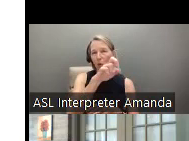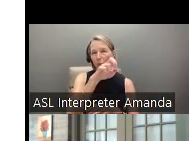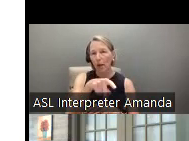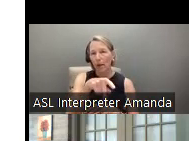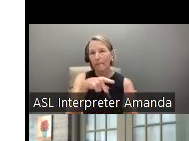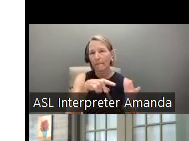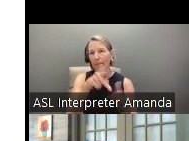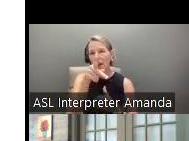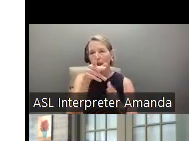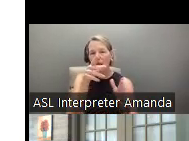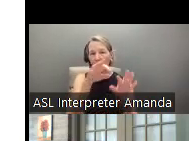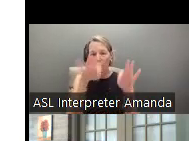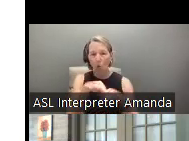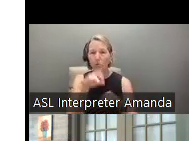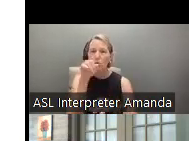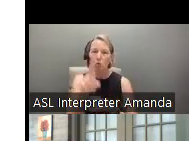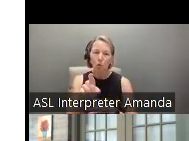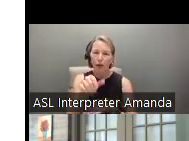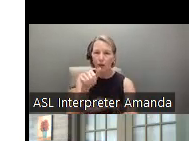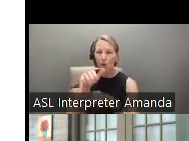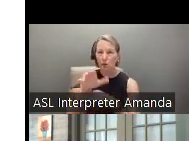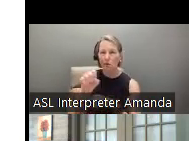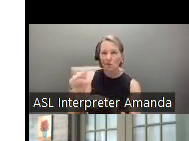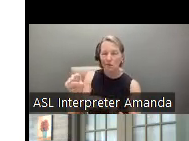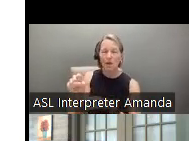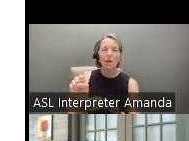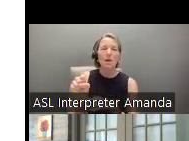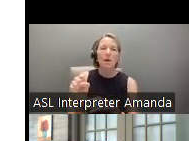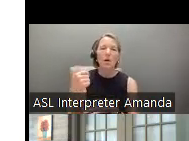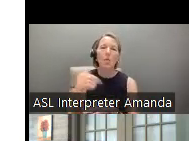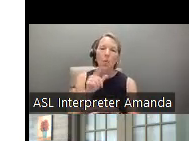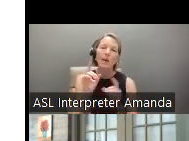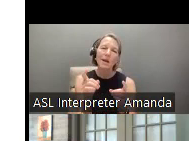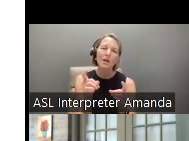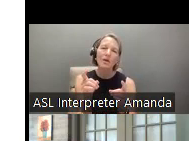um forms that you need to get into them so we give you the that we'll give you the opportunity